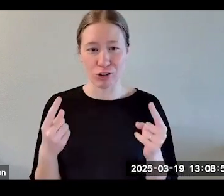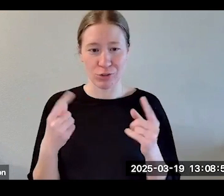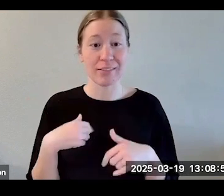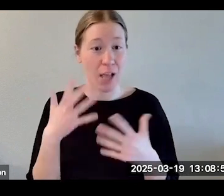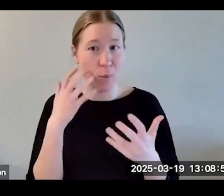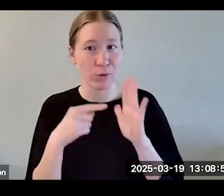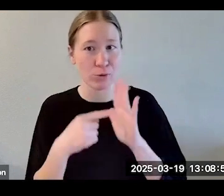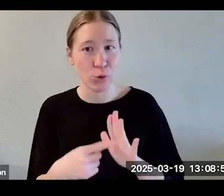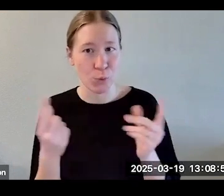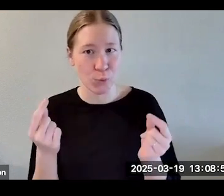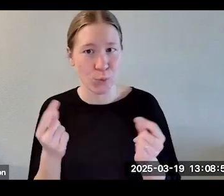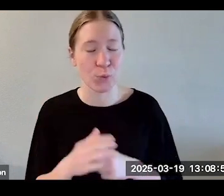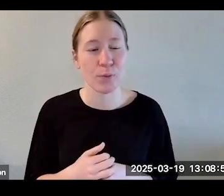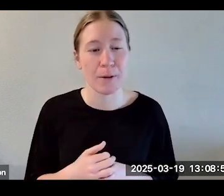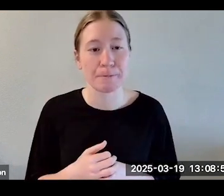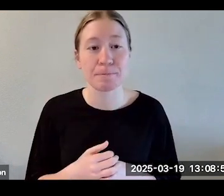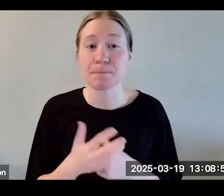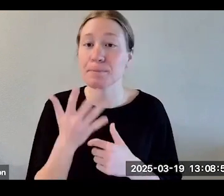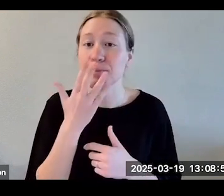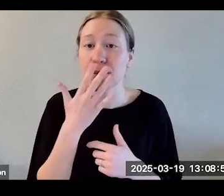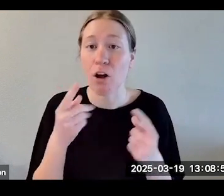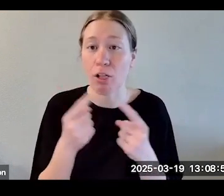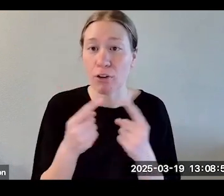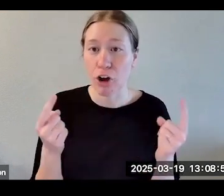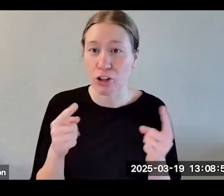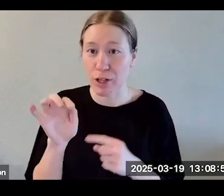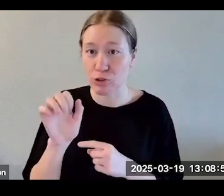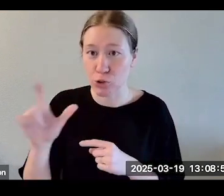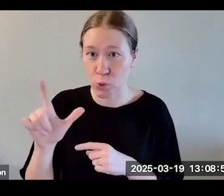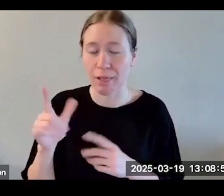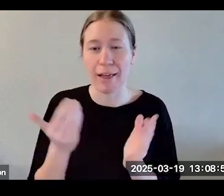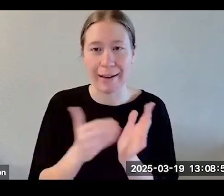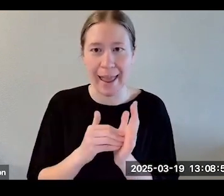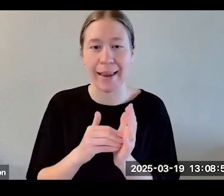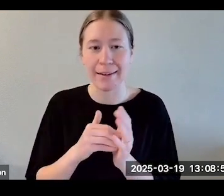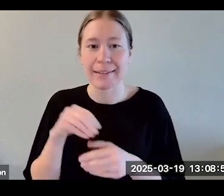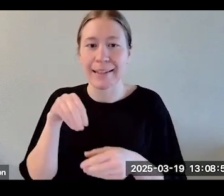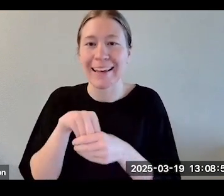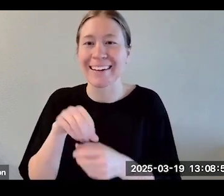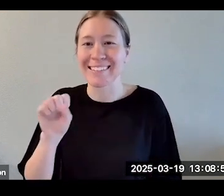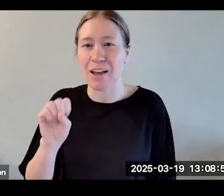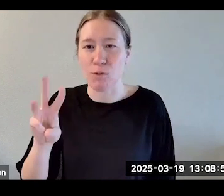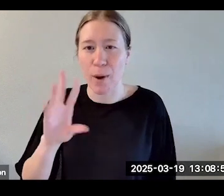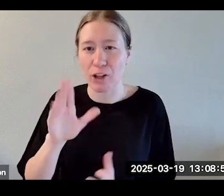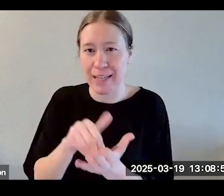So the color contrast tool, again, can be accessed in the Software Center on U of M computers.